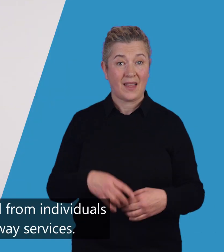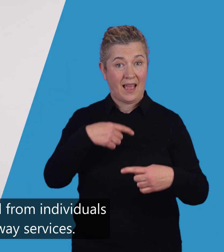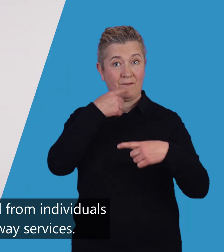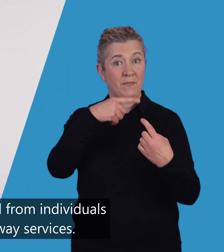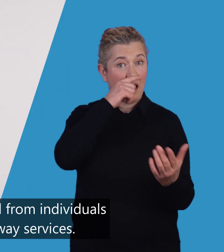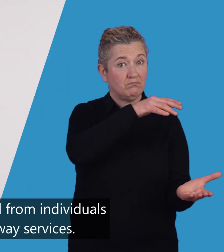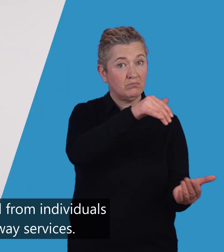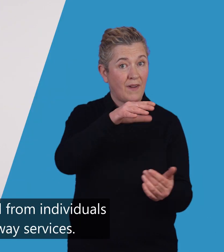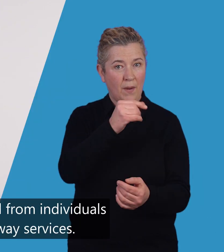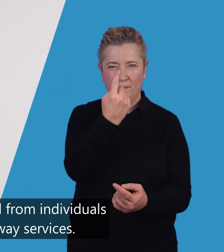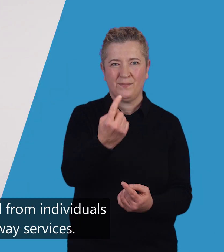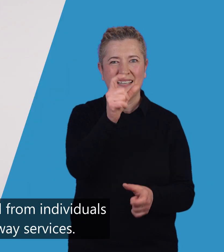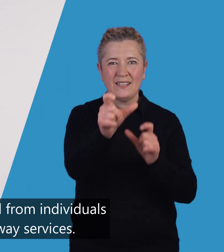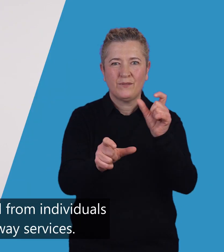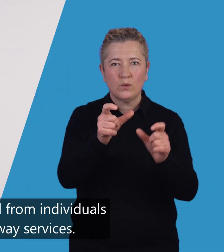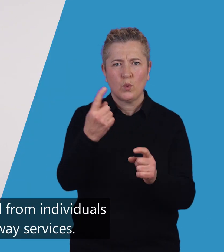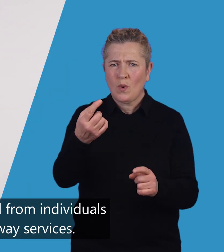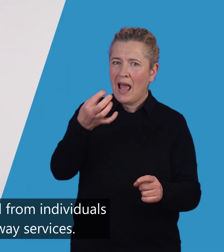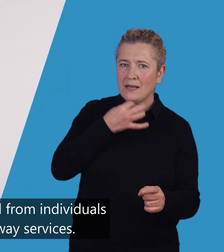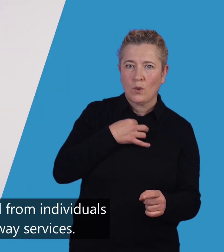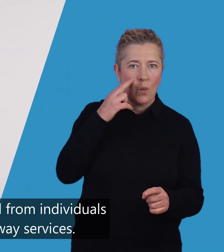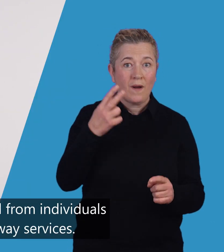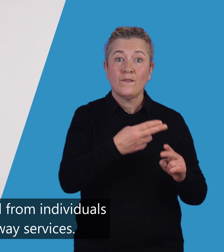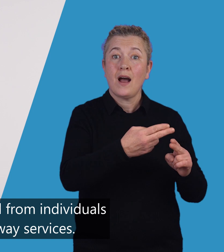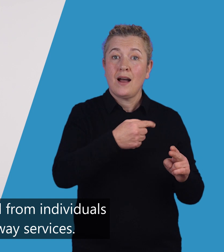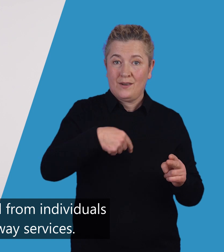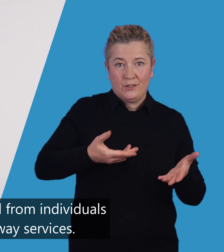Information can be collected from individuals seeking Disability Gateway services.